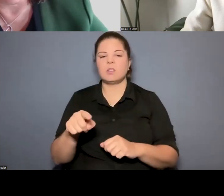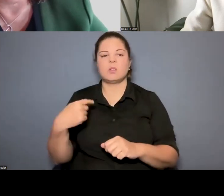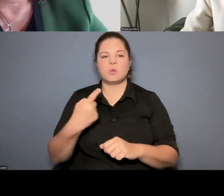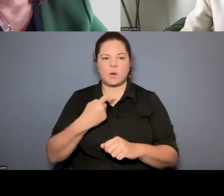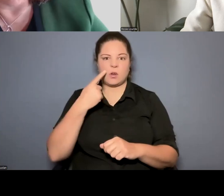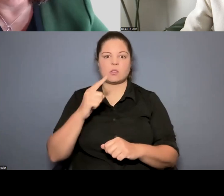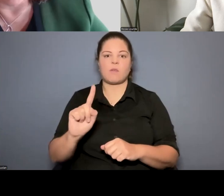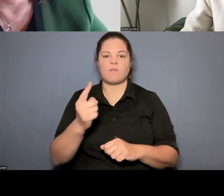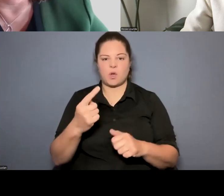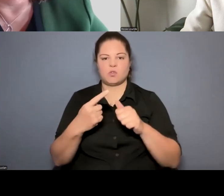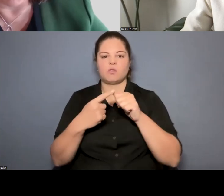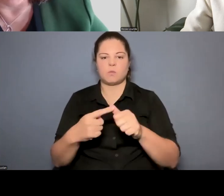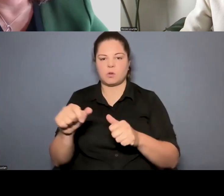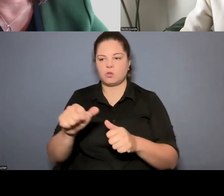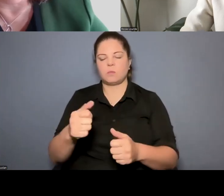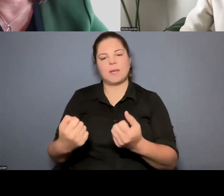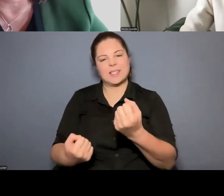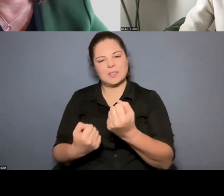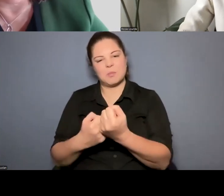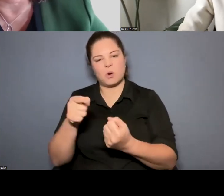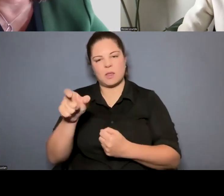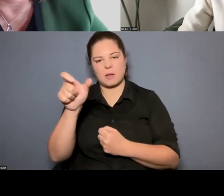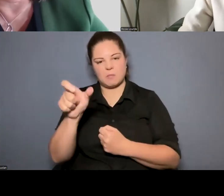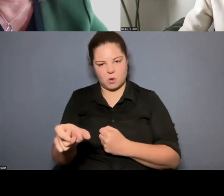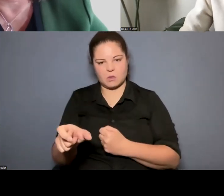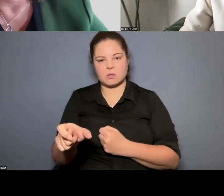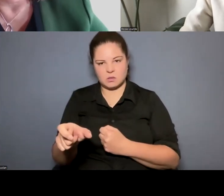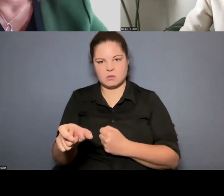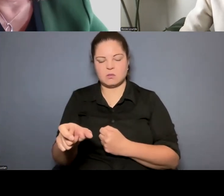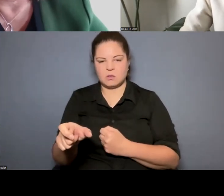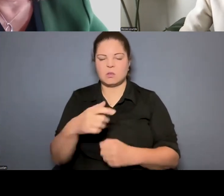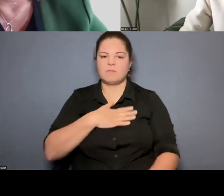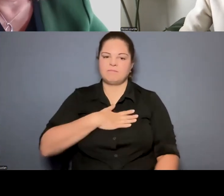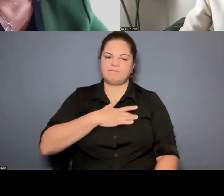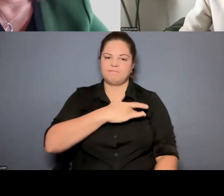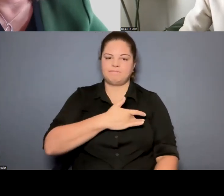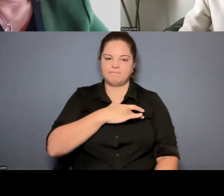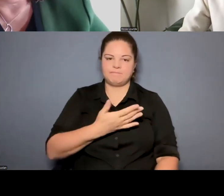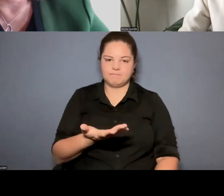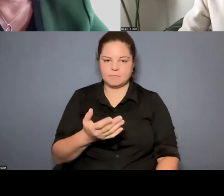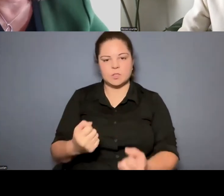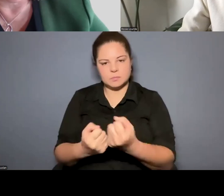be supporting the person who experienced the conduct. And that is why it is fantastic that